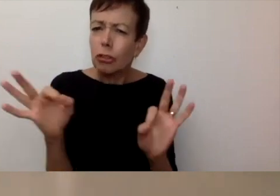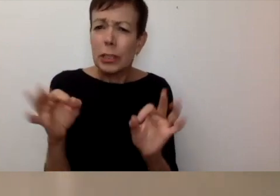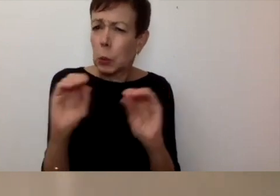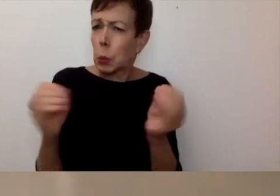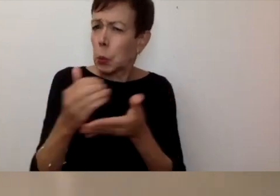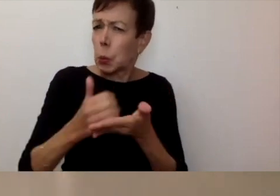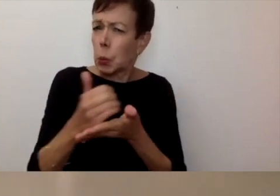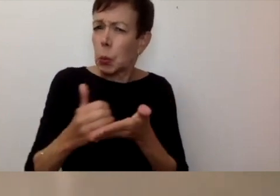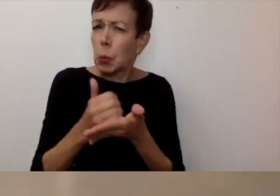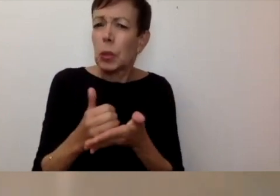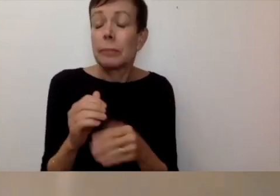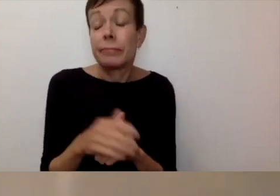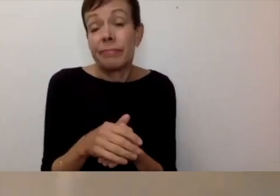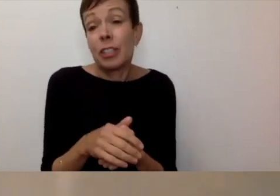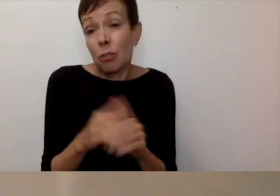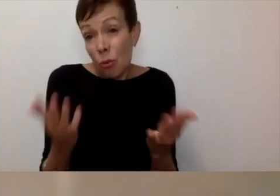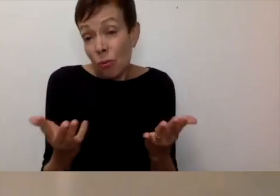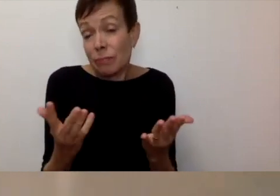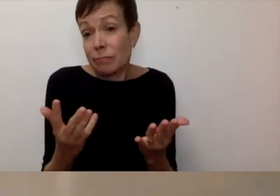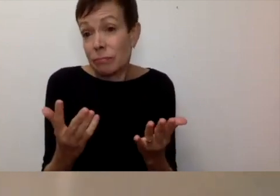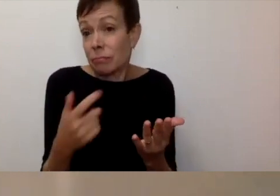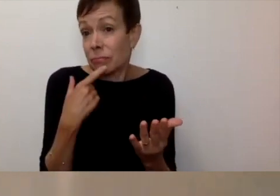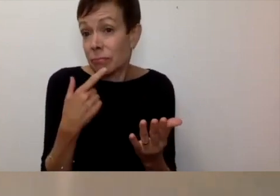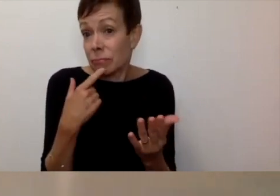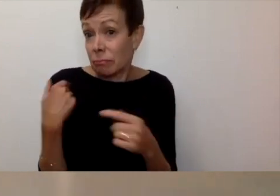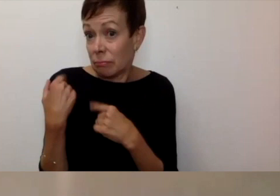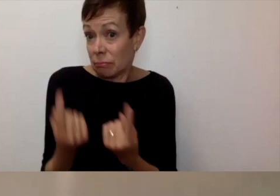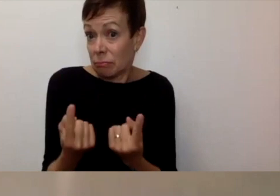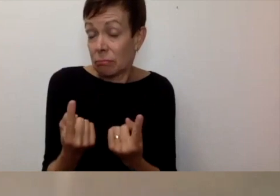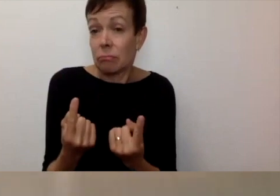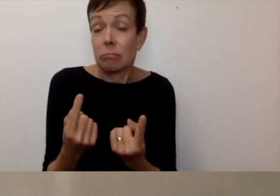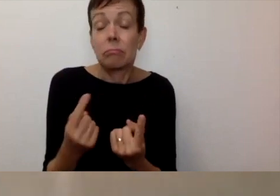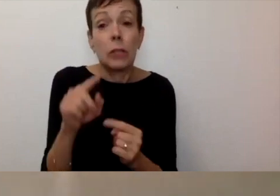so as i said up to last week there was 236 individuals